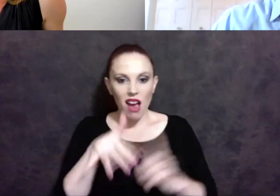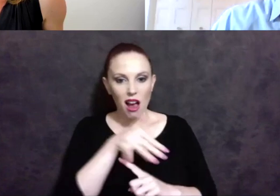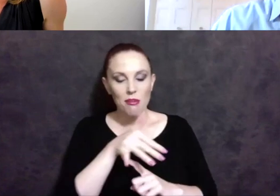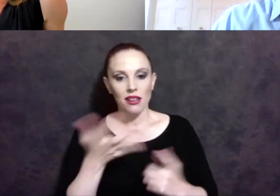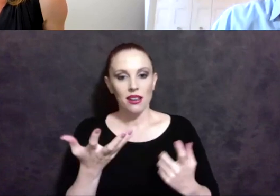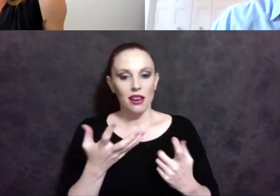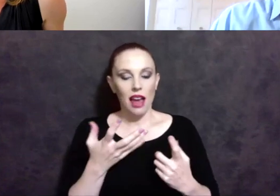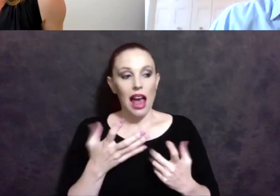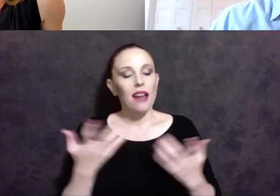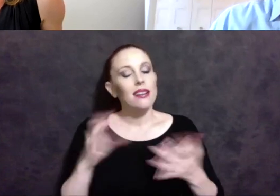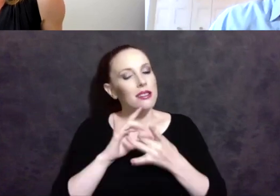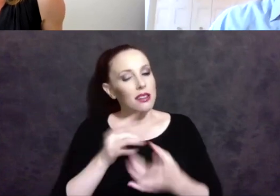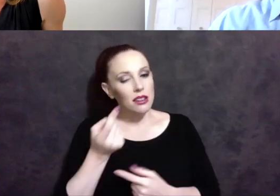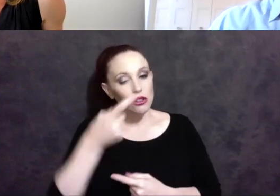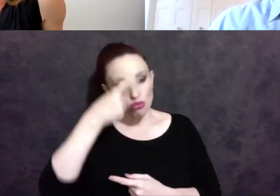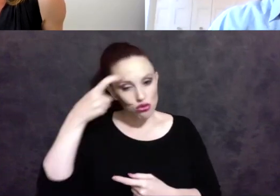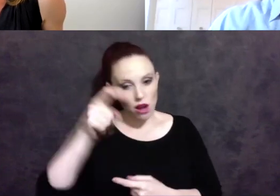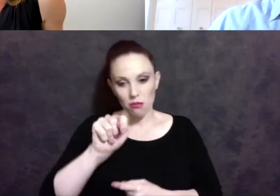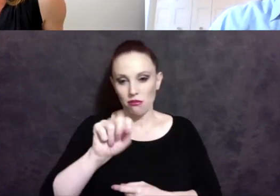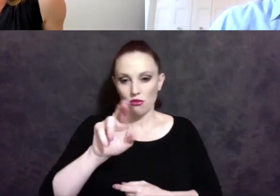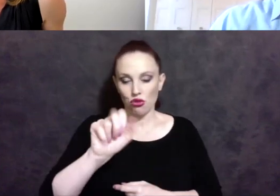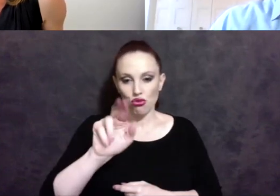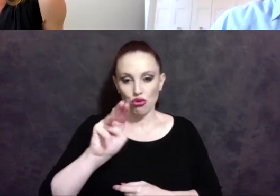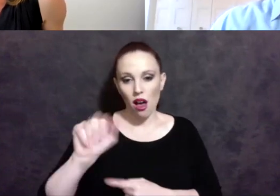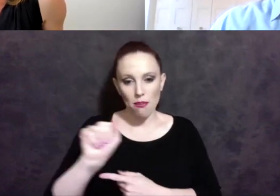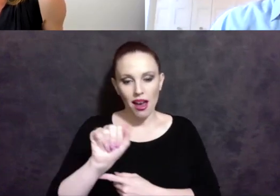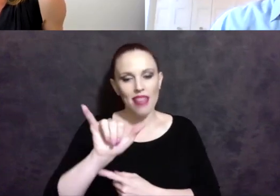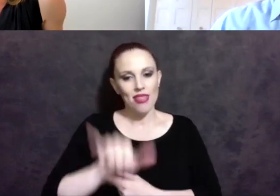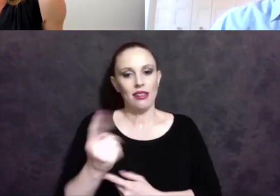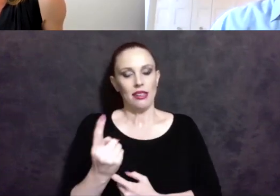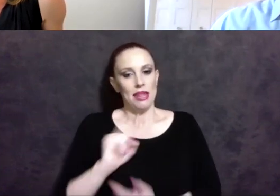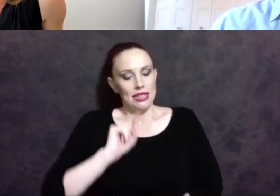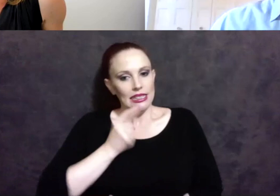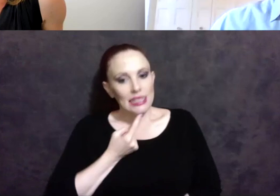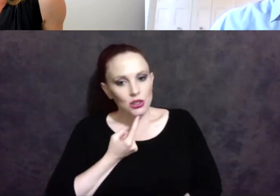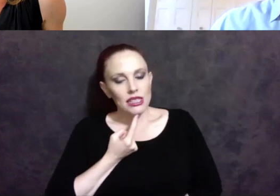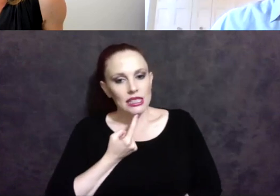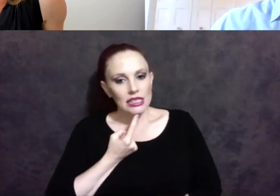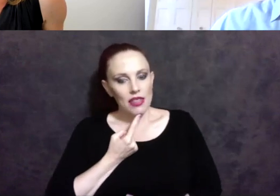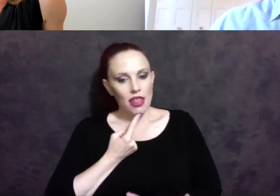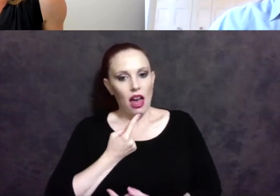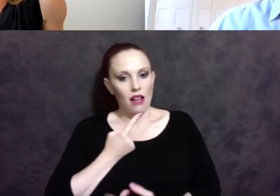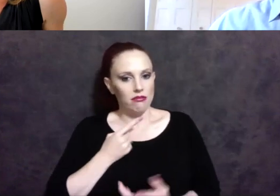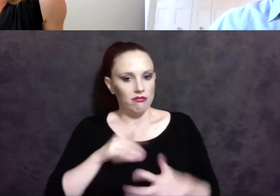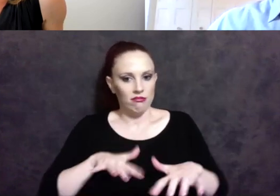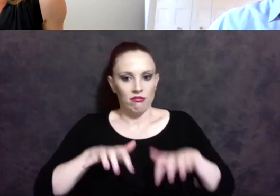so, trauma is an event that is so serious that it inhibits your ability to cope with